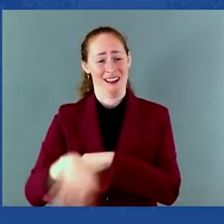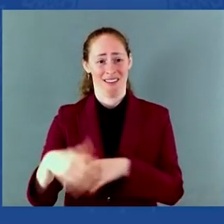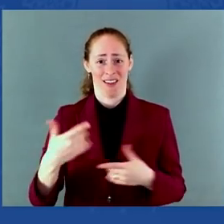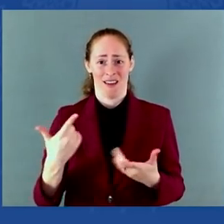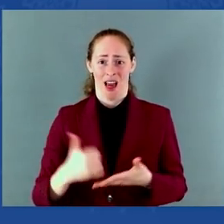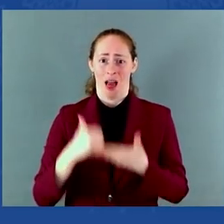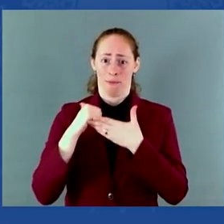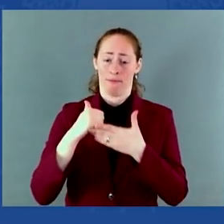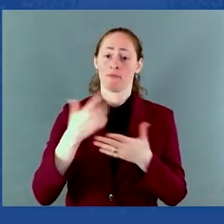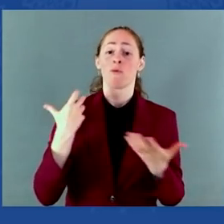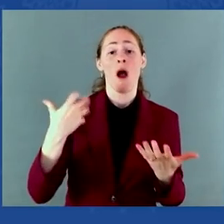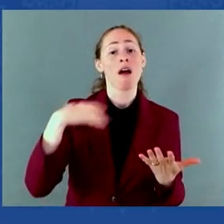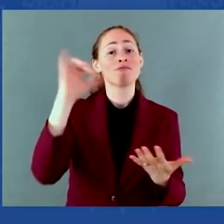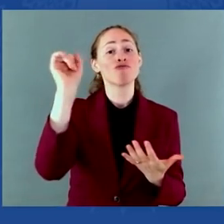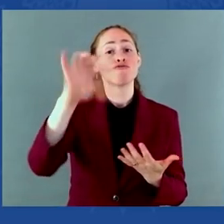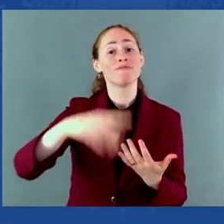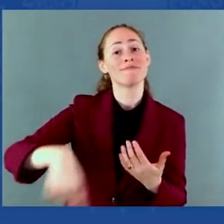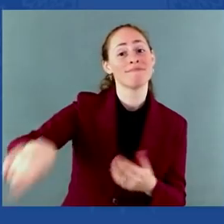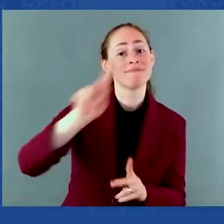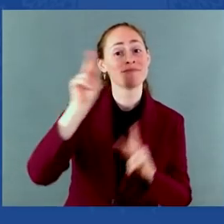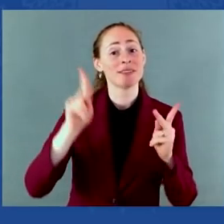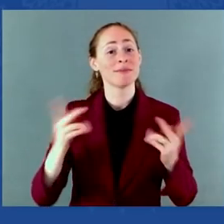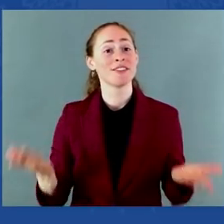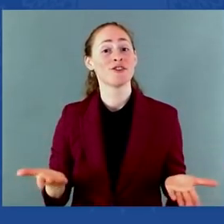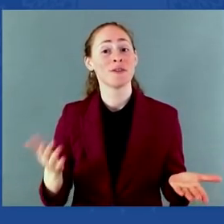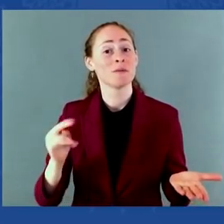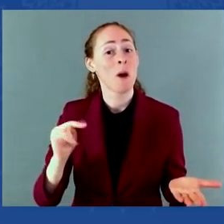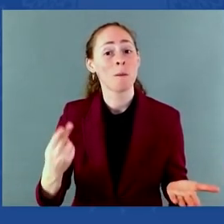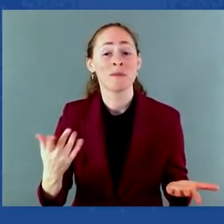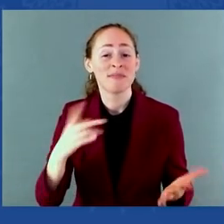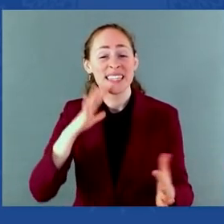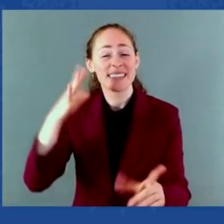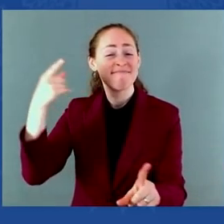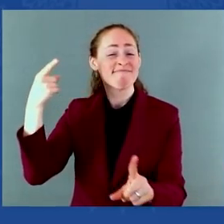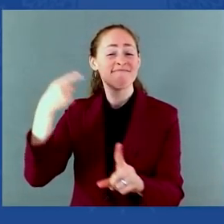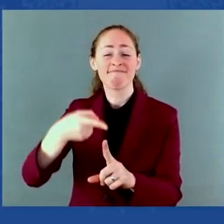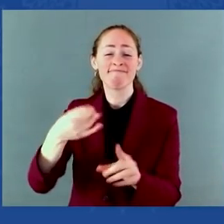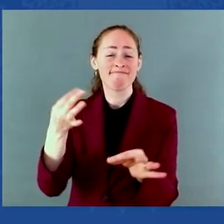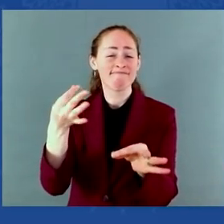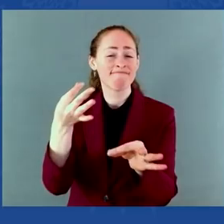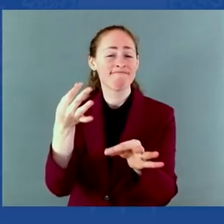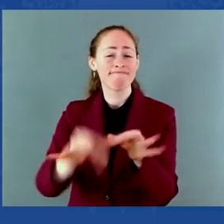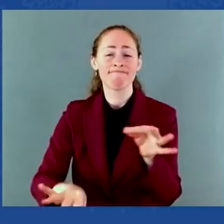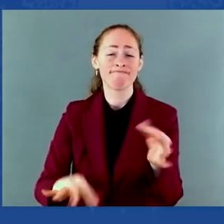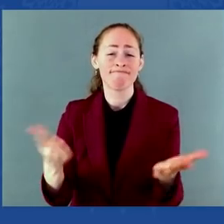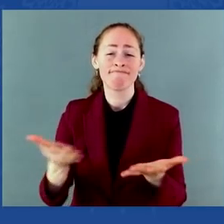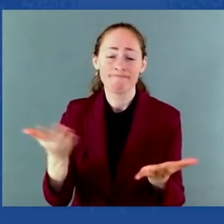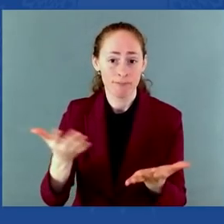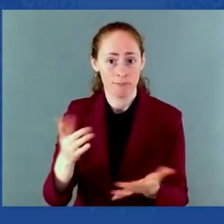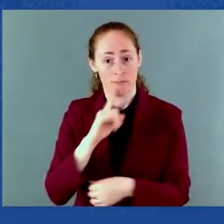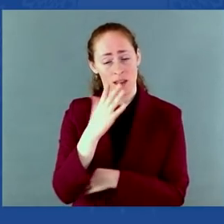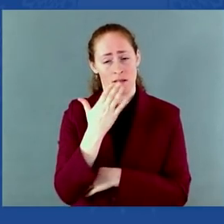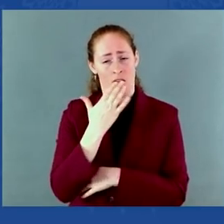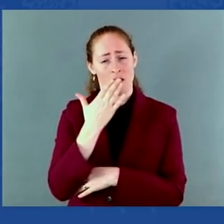It's this: Because of this delegation, New Hampshire and America are moving again. Your life is going to change for the better,